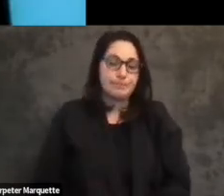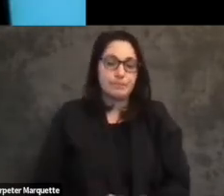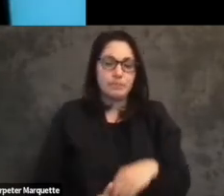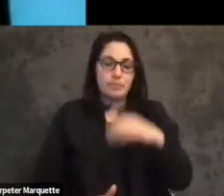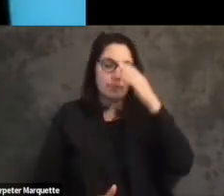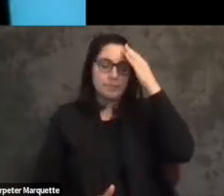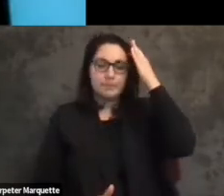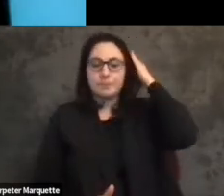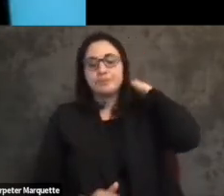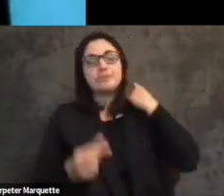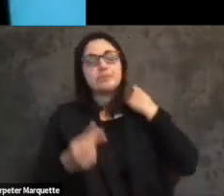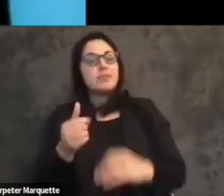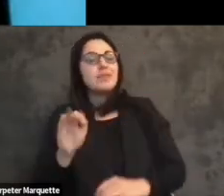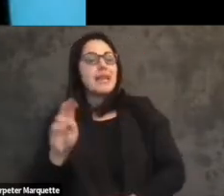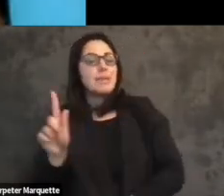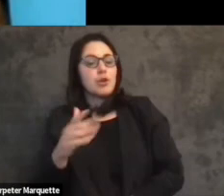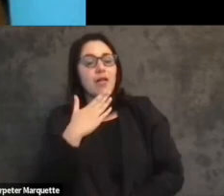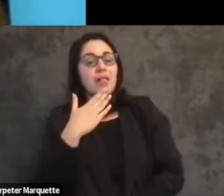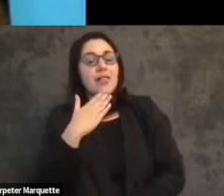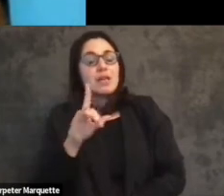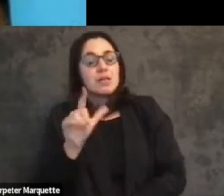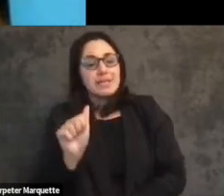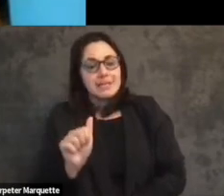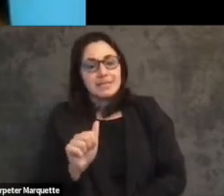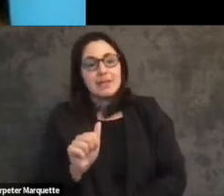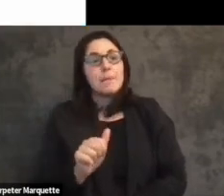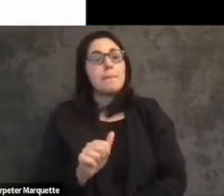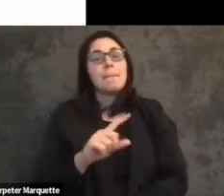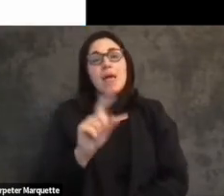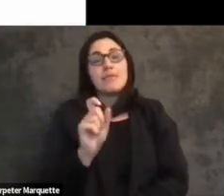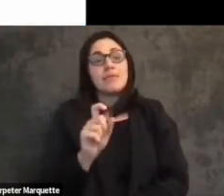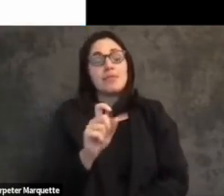everyone who's out there fighting for those of us who have less energy to do that right